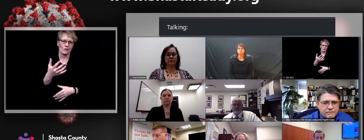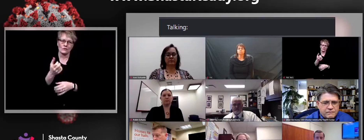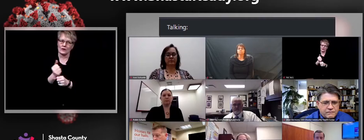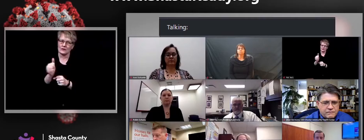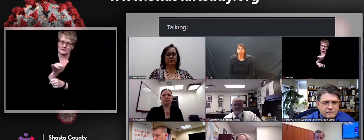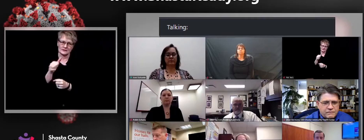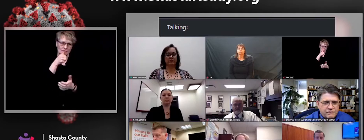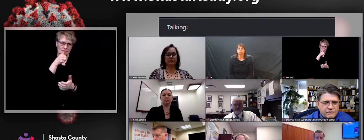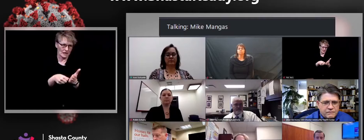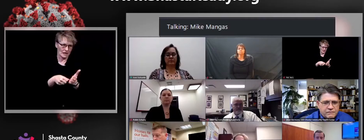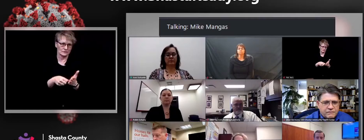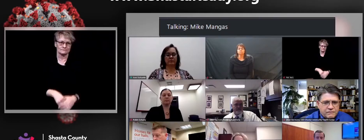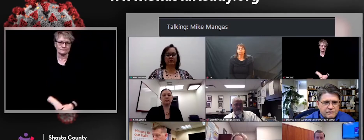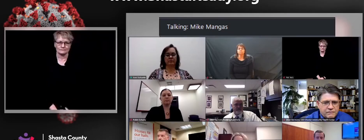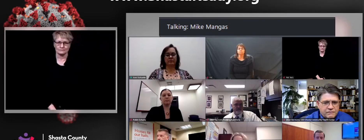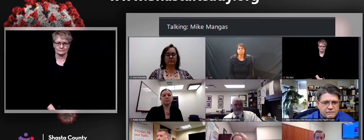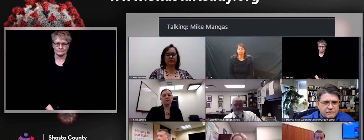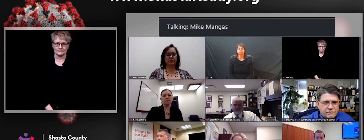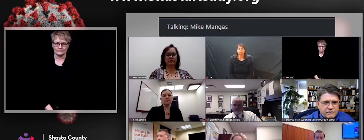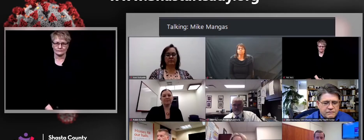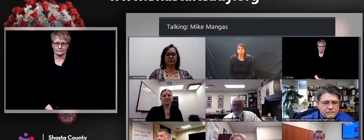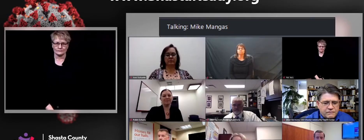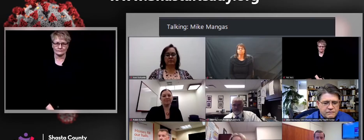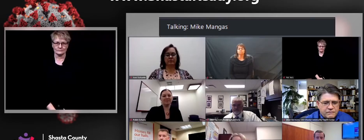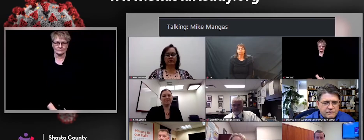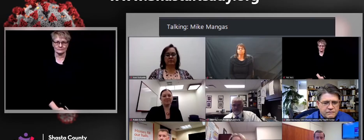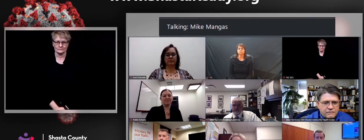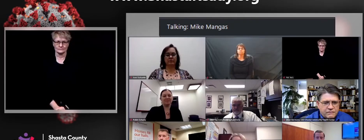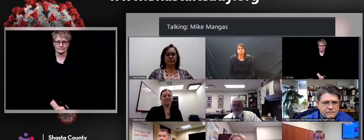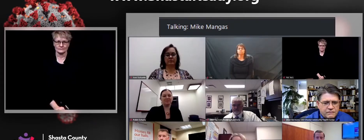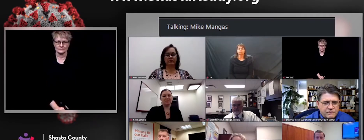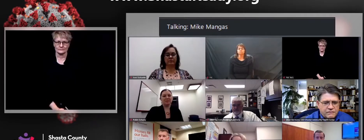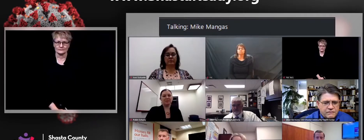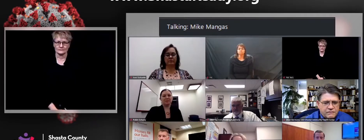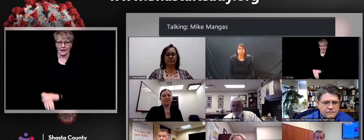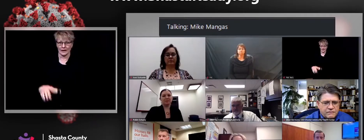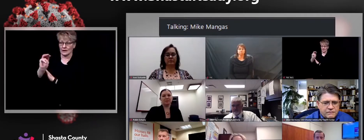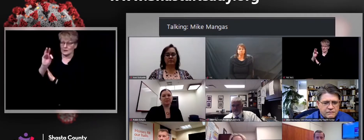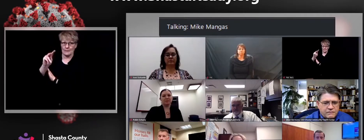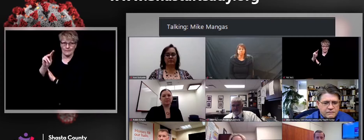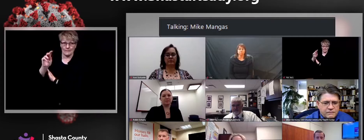Dr. Ramstrom, while you're right there, the CDC put out some guidelines recently about